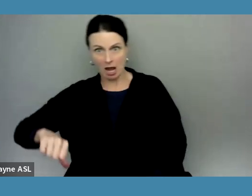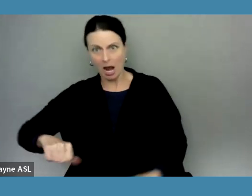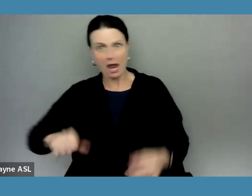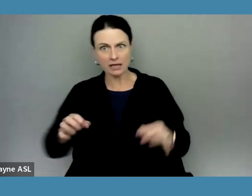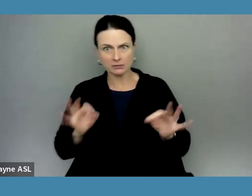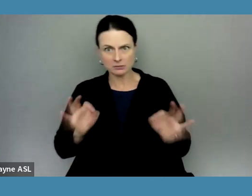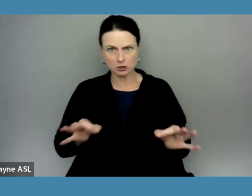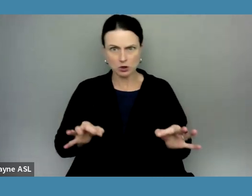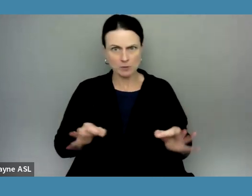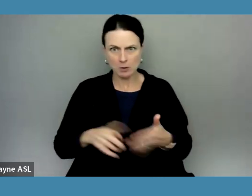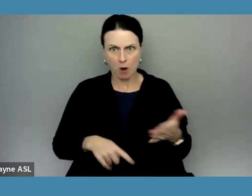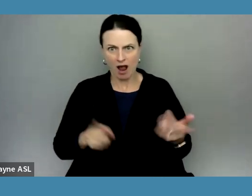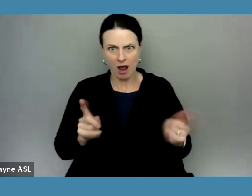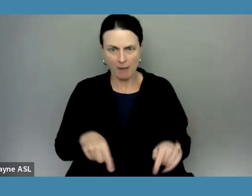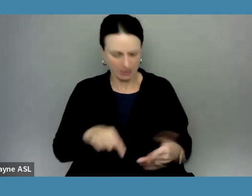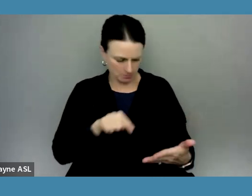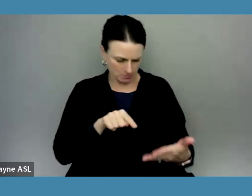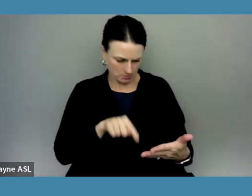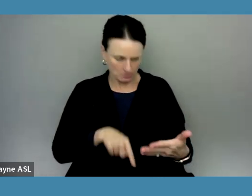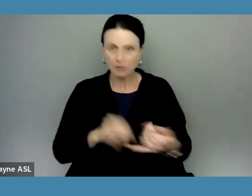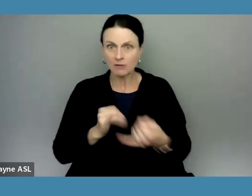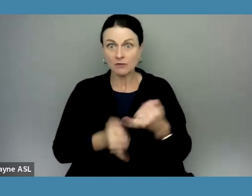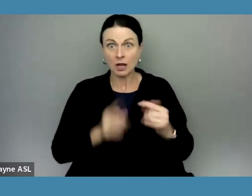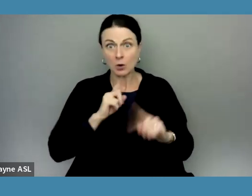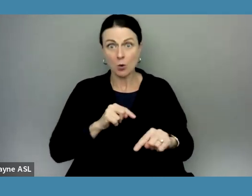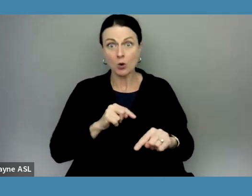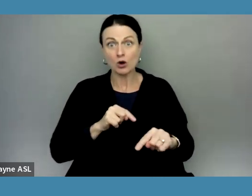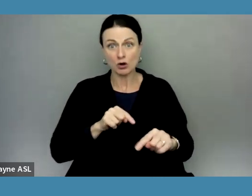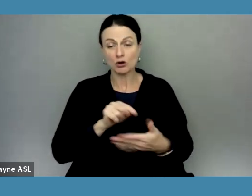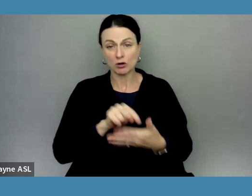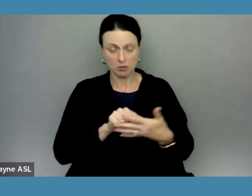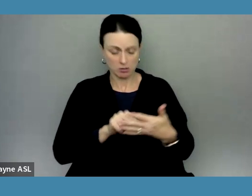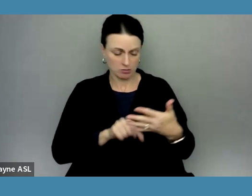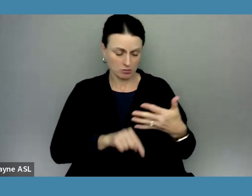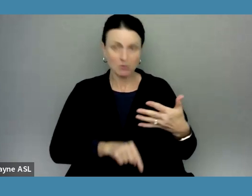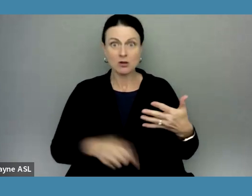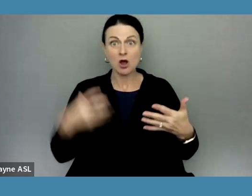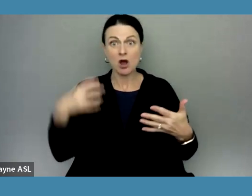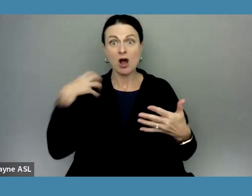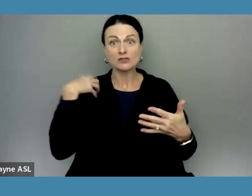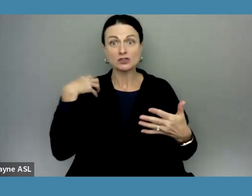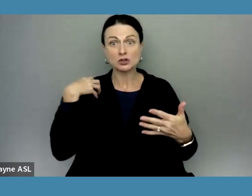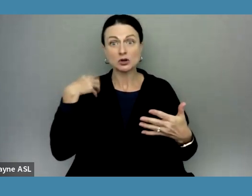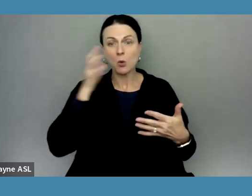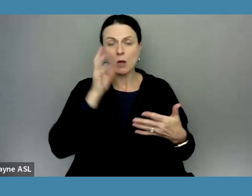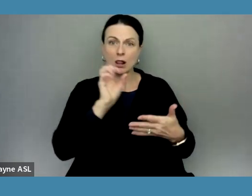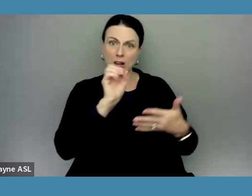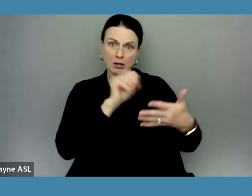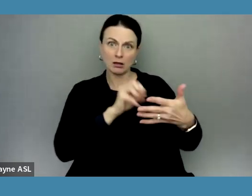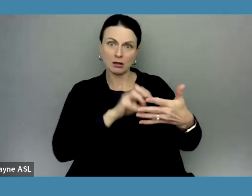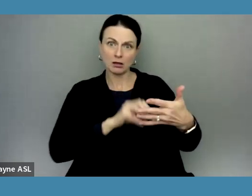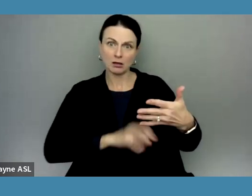So in the final order, the hearing officer will give his findings of fact